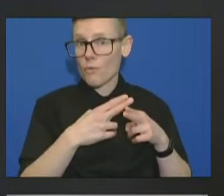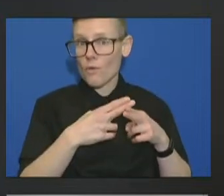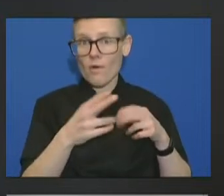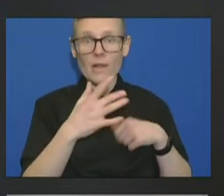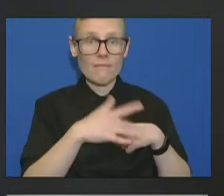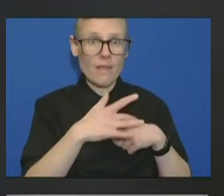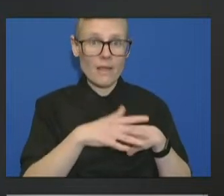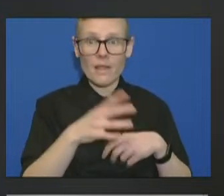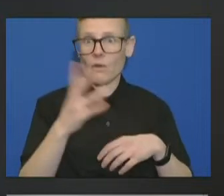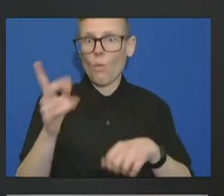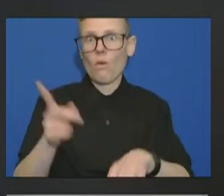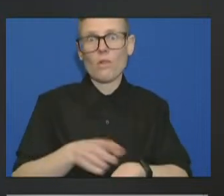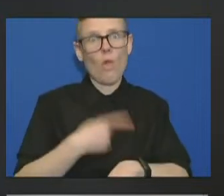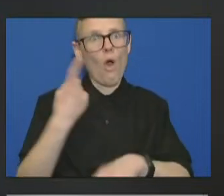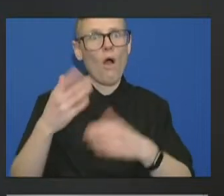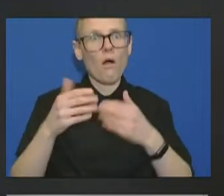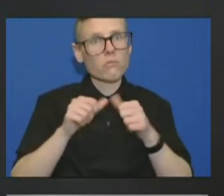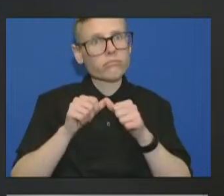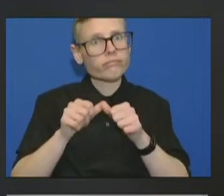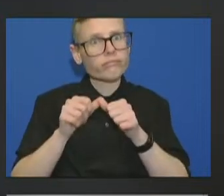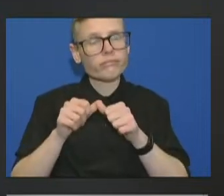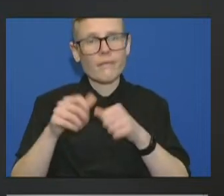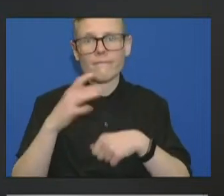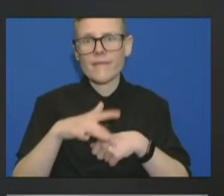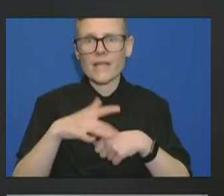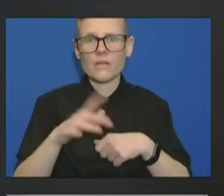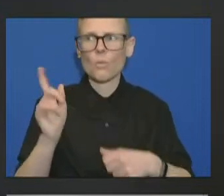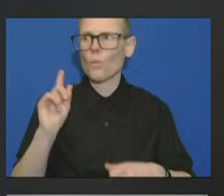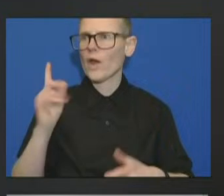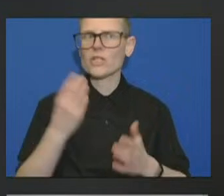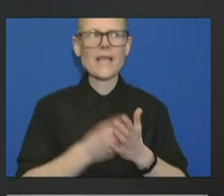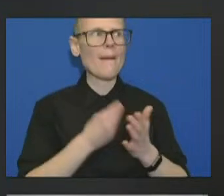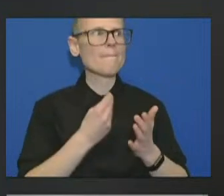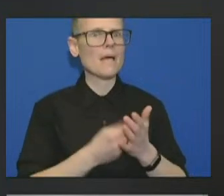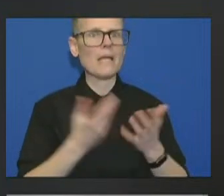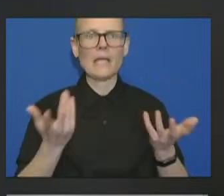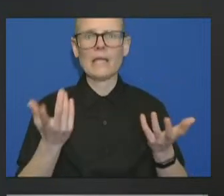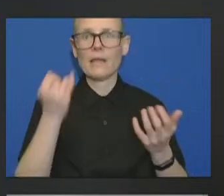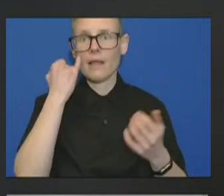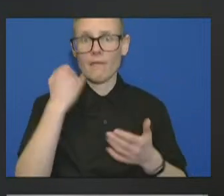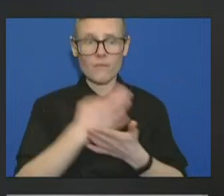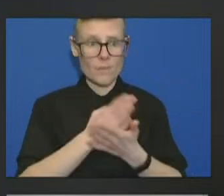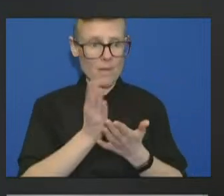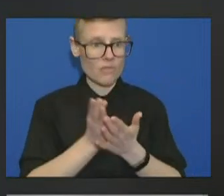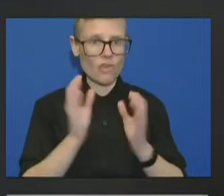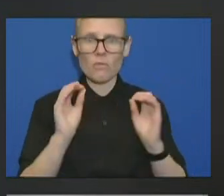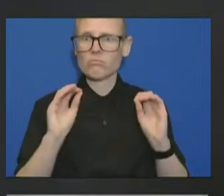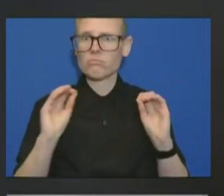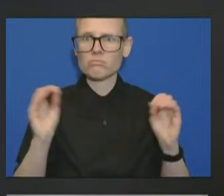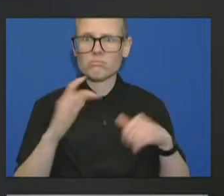is that when you have a vacant position, whether a temporarily vacant position or long term